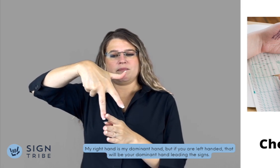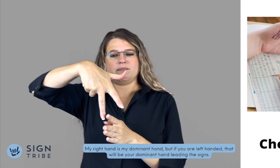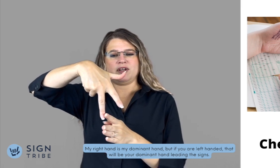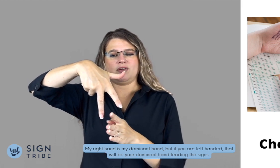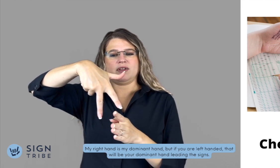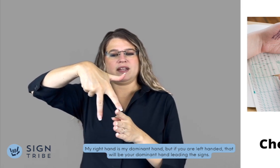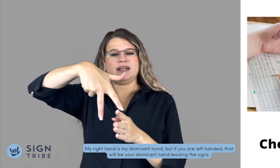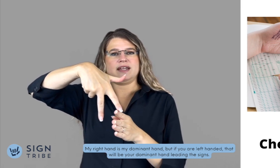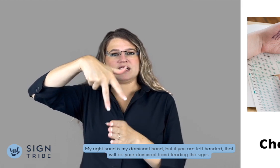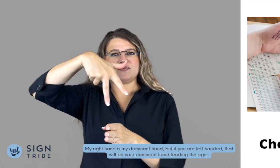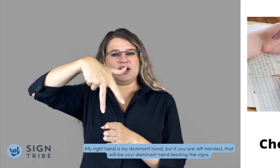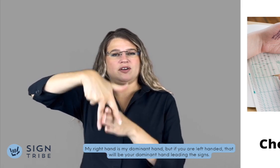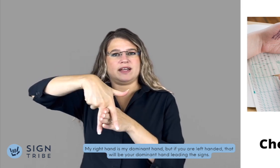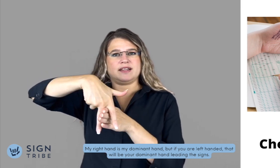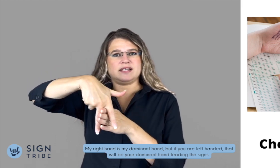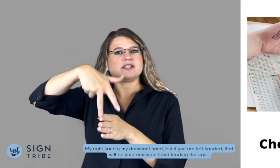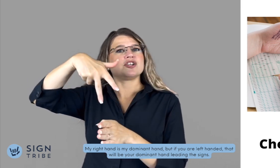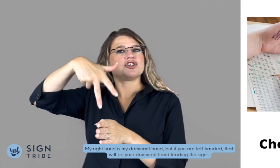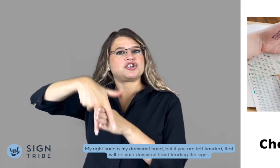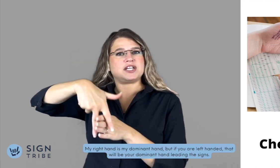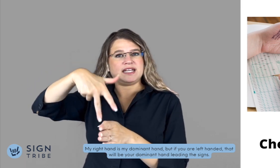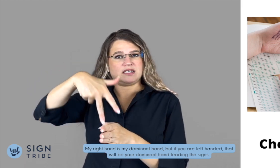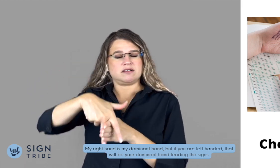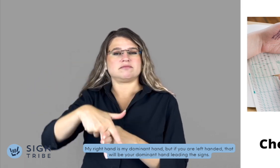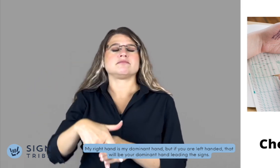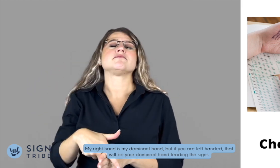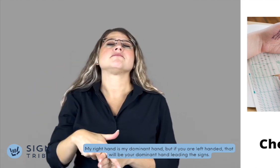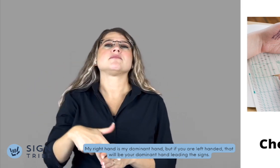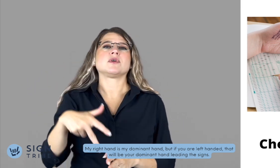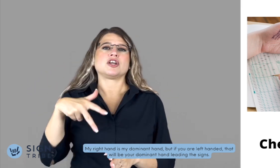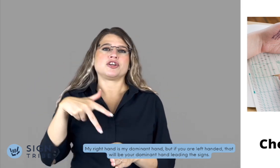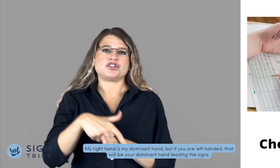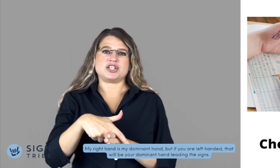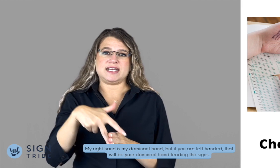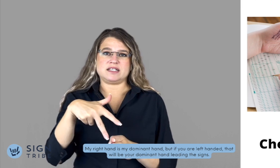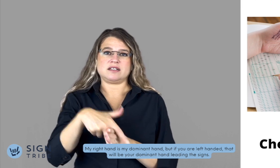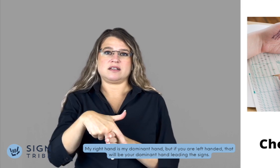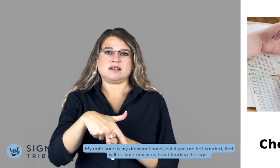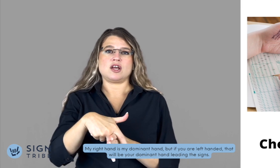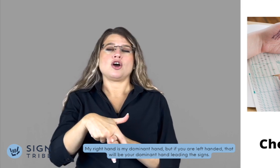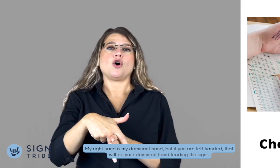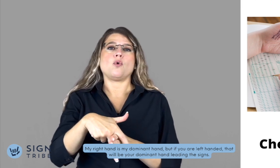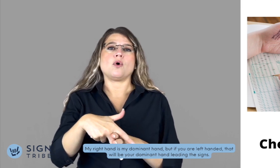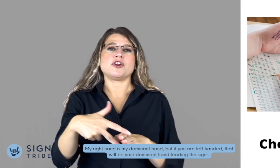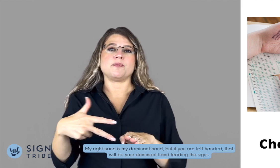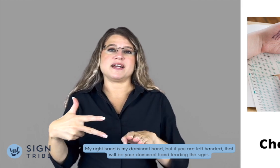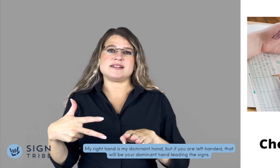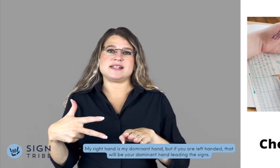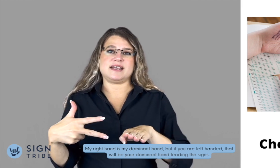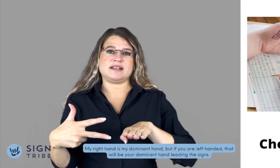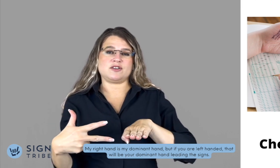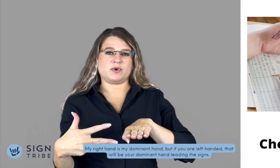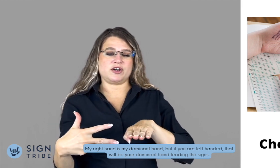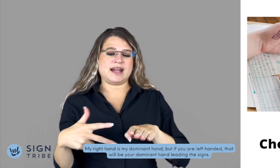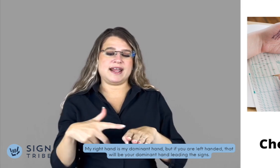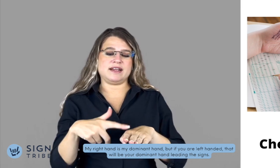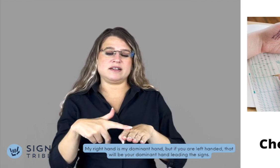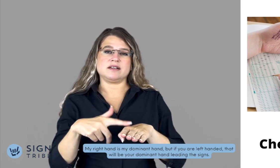middle and index finger like this. Cheat. Cheat. Or you might see it where your hand,